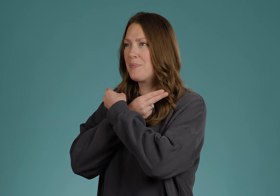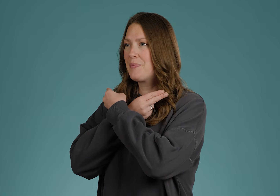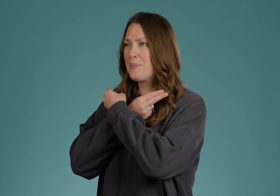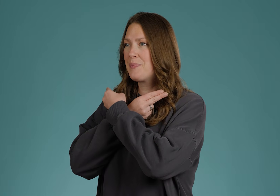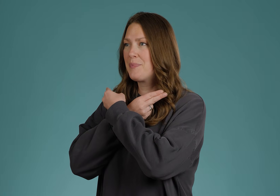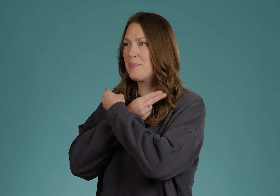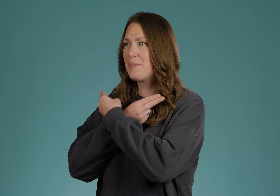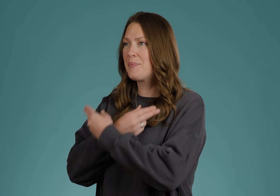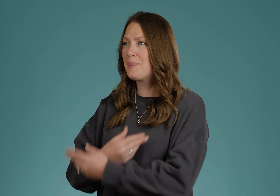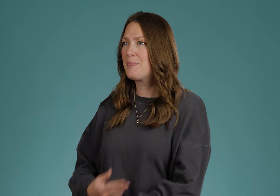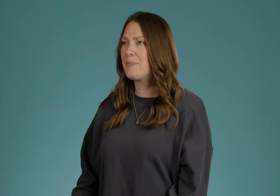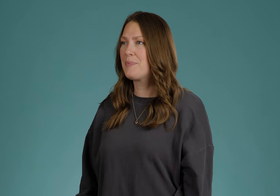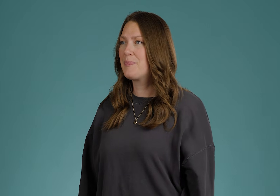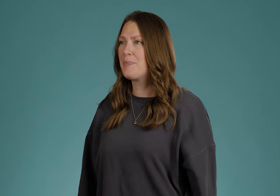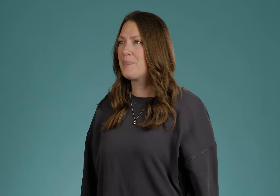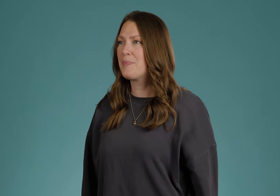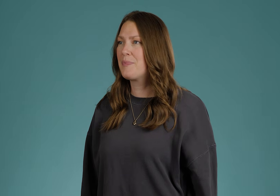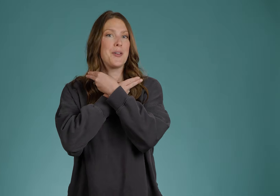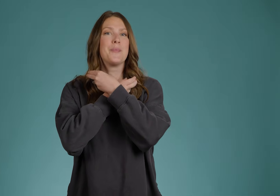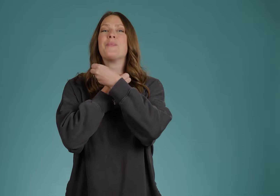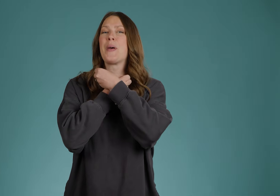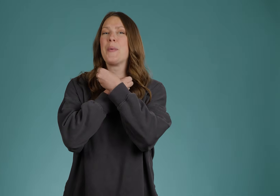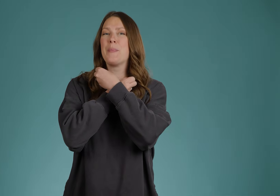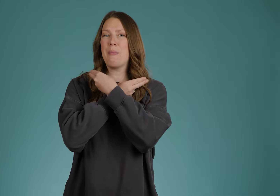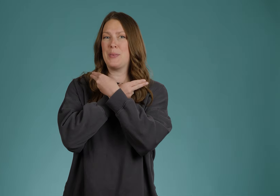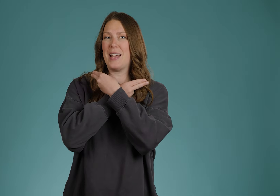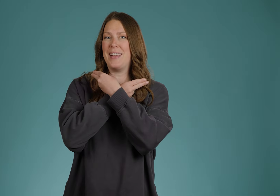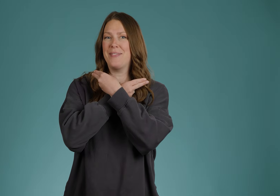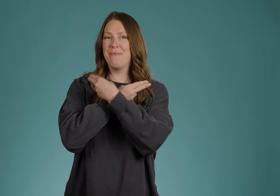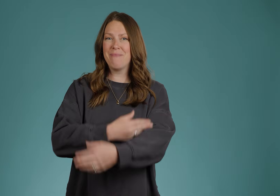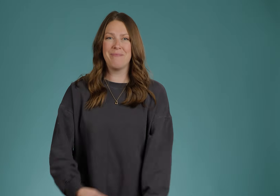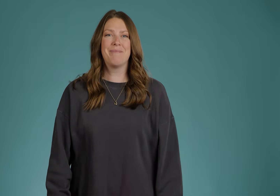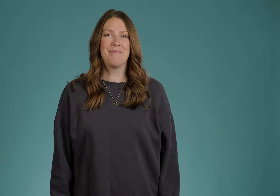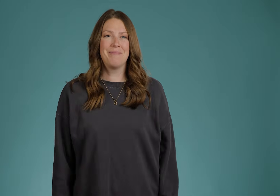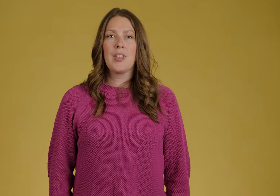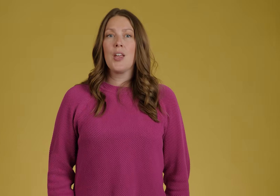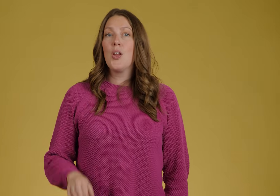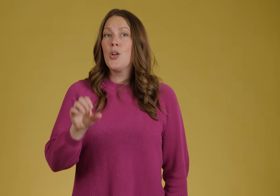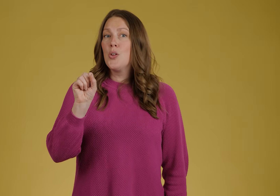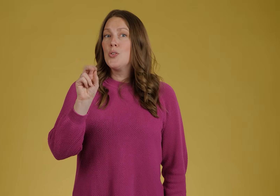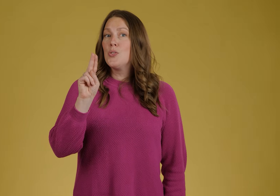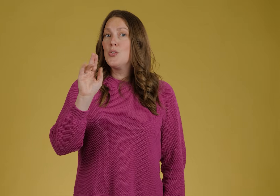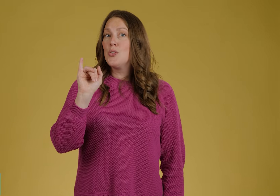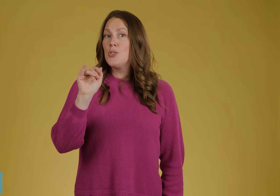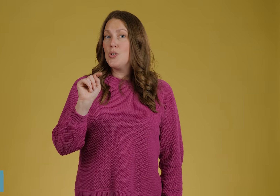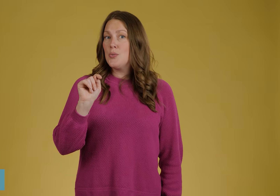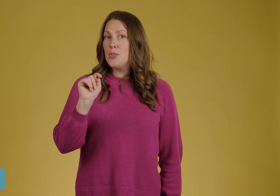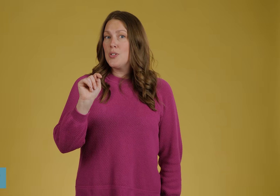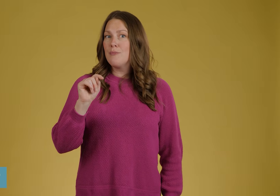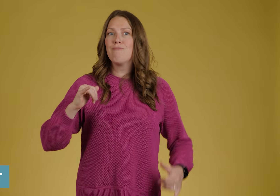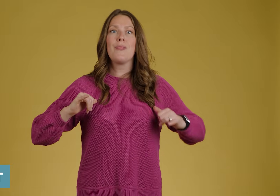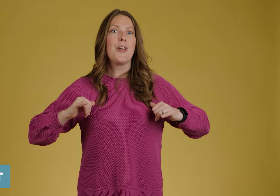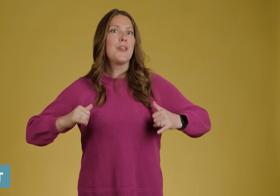Making the shape of the bow tie on your neck. Bow tie. Suit.